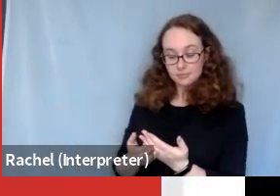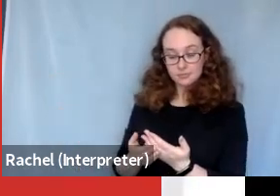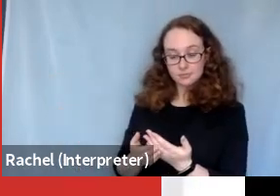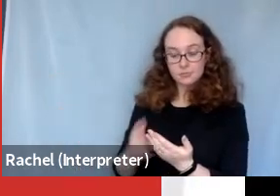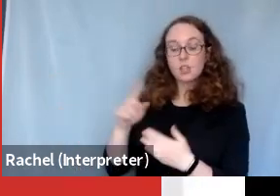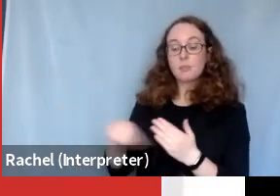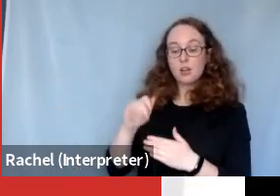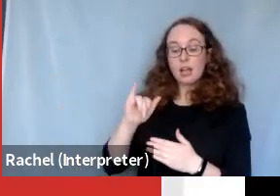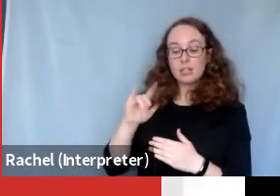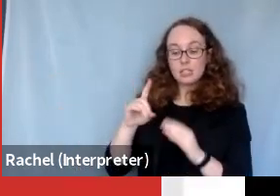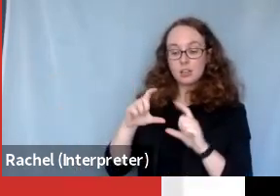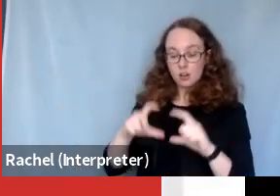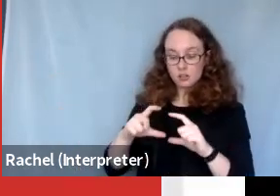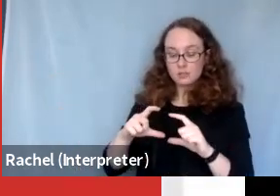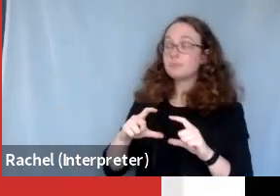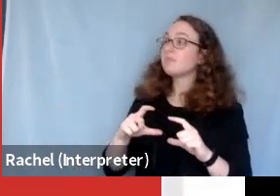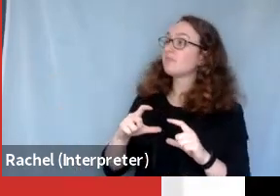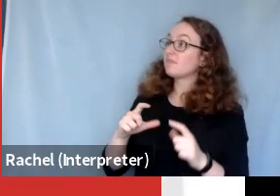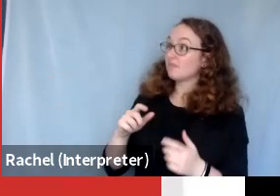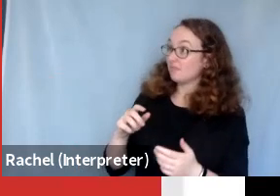know what Fresno City is selling ID cards? So Joseph